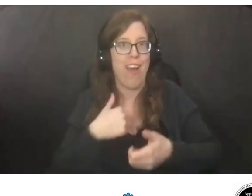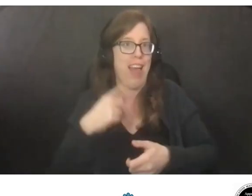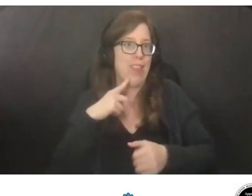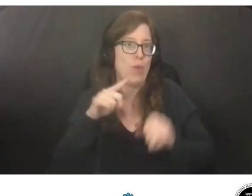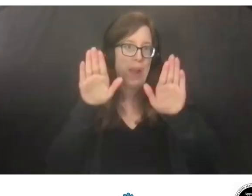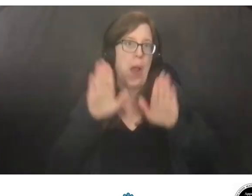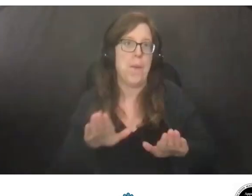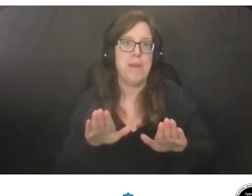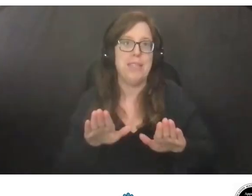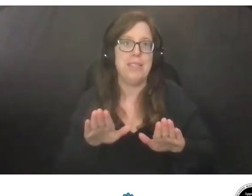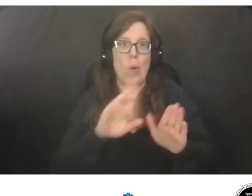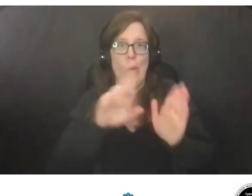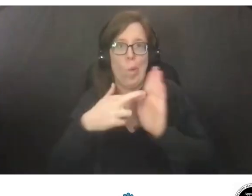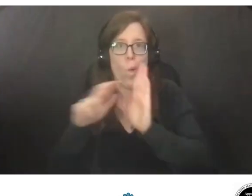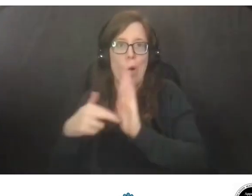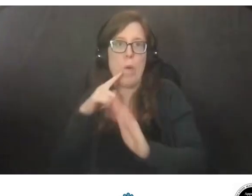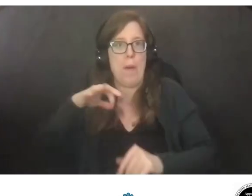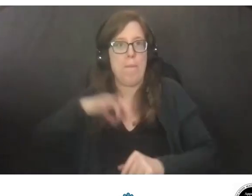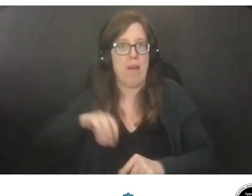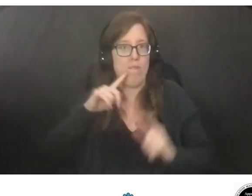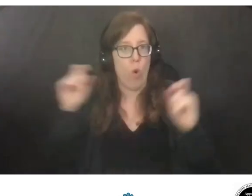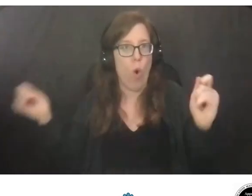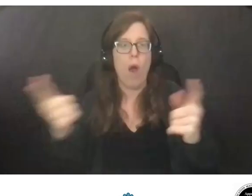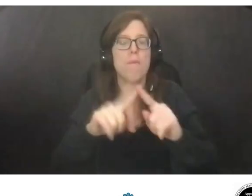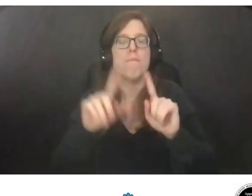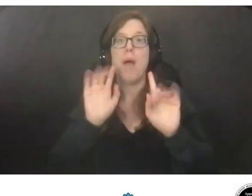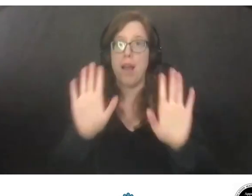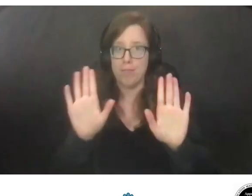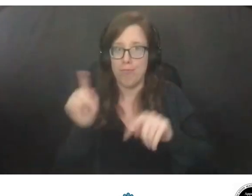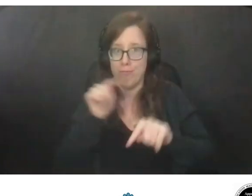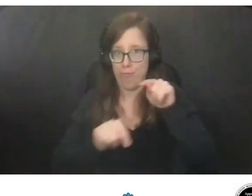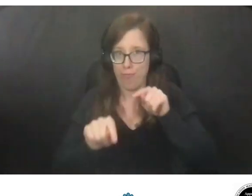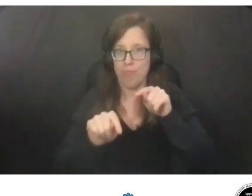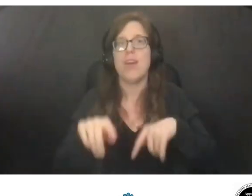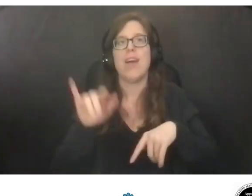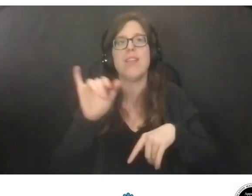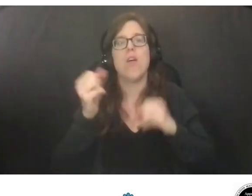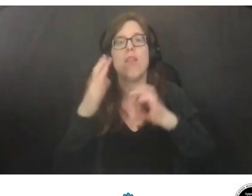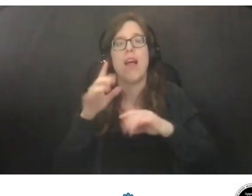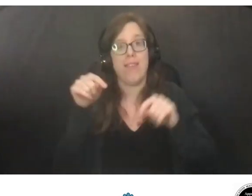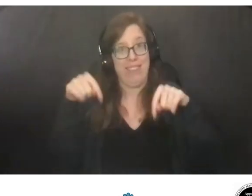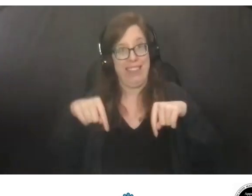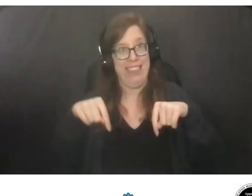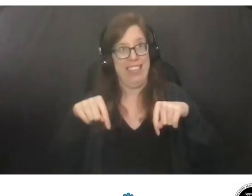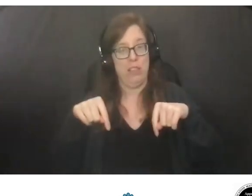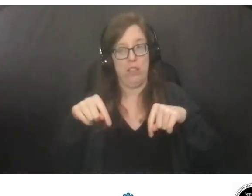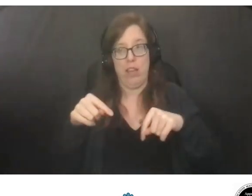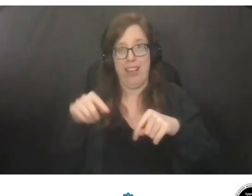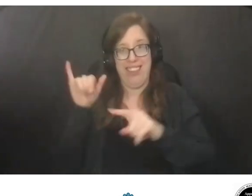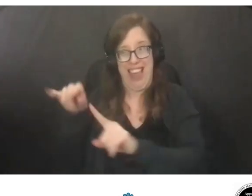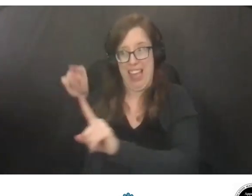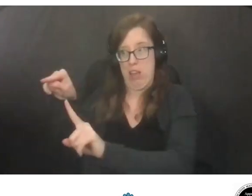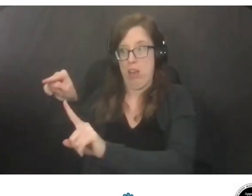it's amazing and very beneficial for everybody. But that's where a lot of this came from today